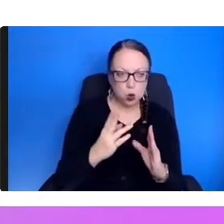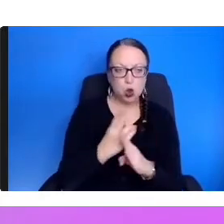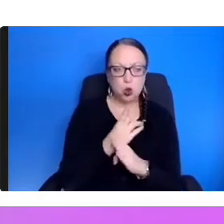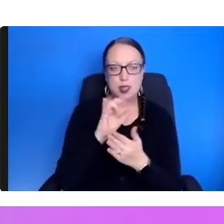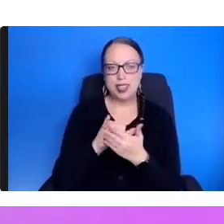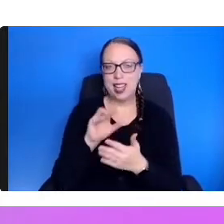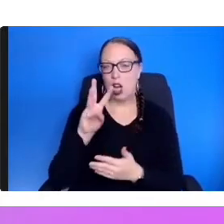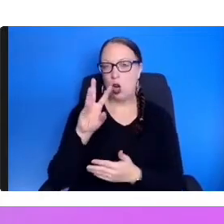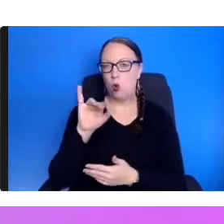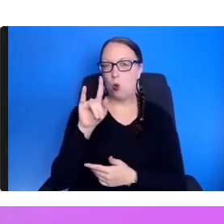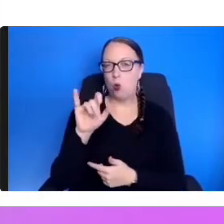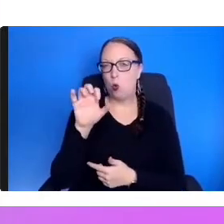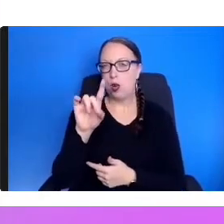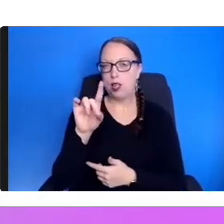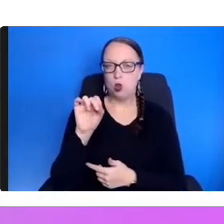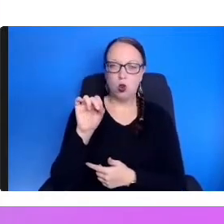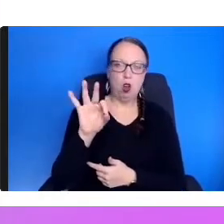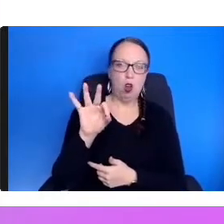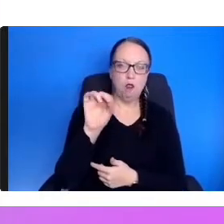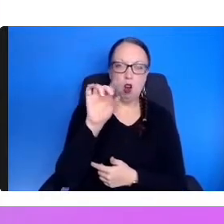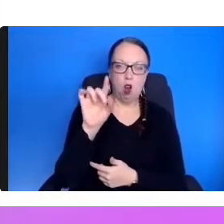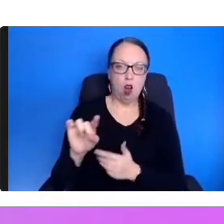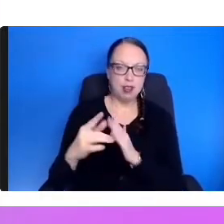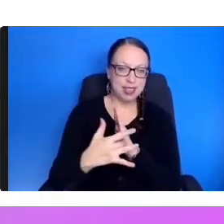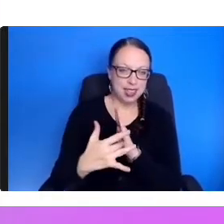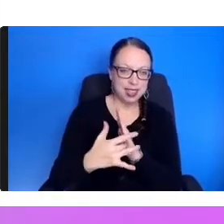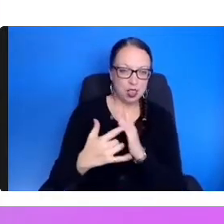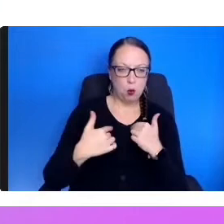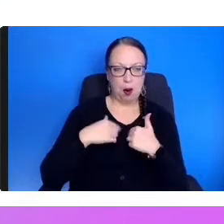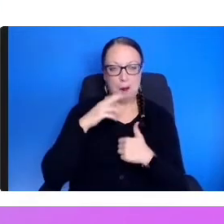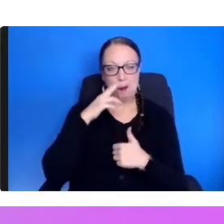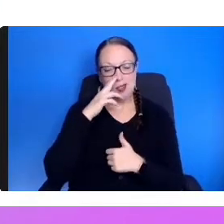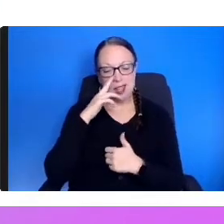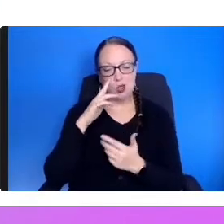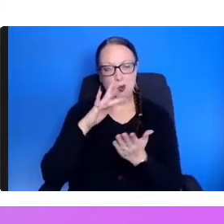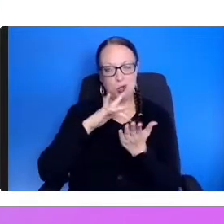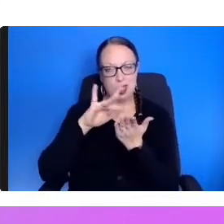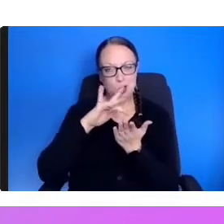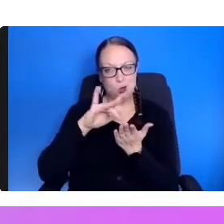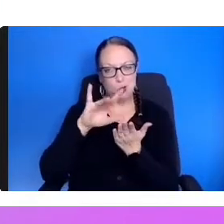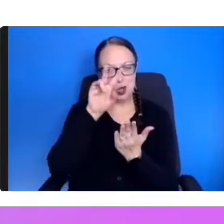where we pretend to be the screen reader my own skills of becoming a screen reader are getting better